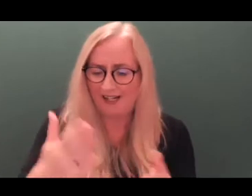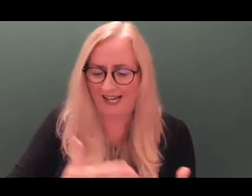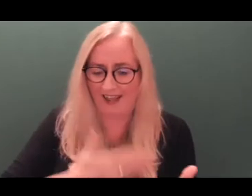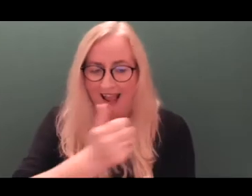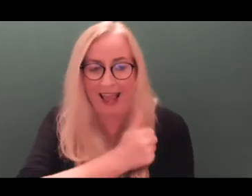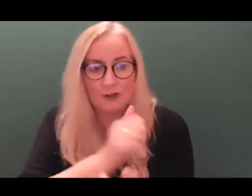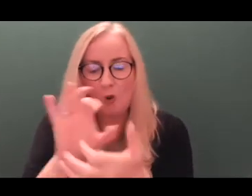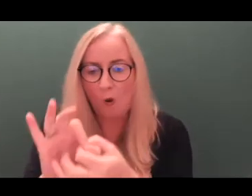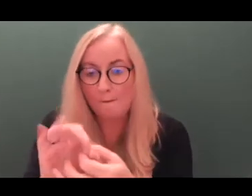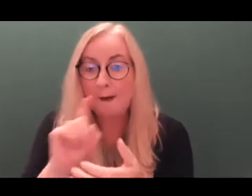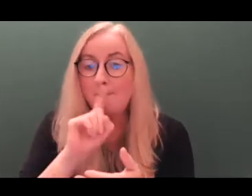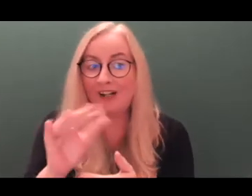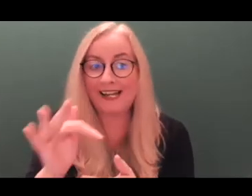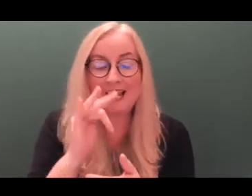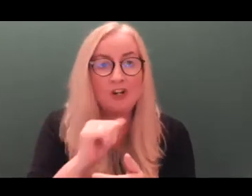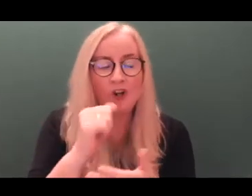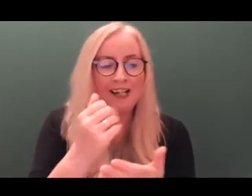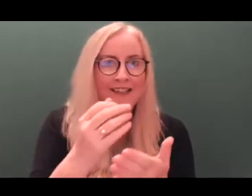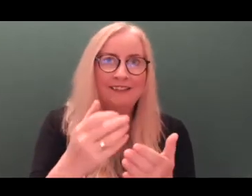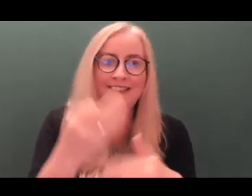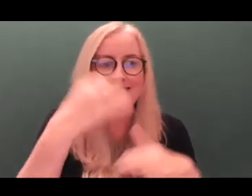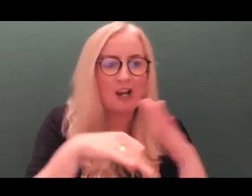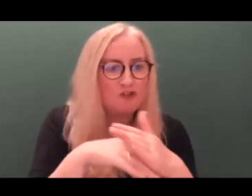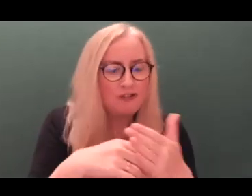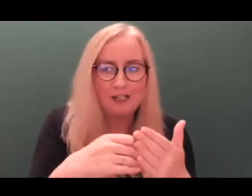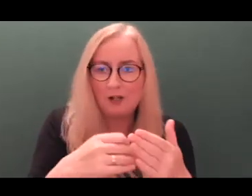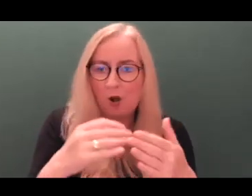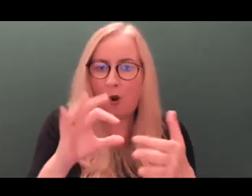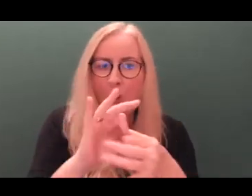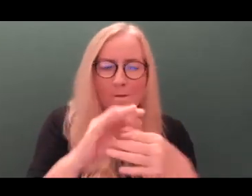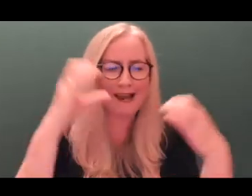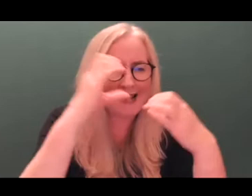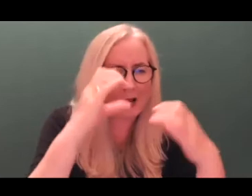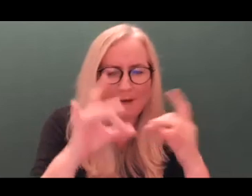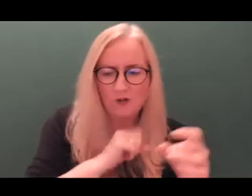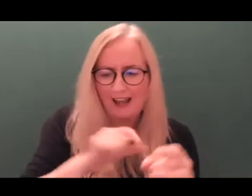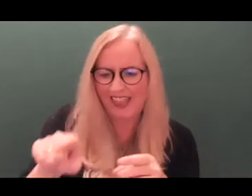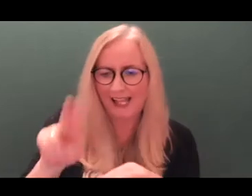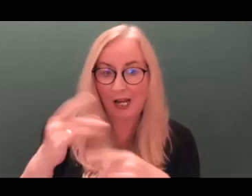a statutory home care scheme or other supports to enable that is going to be incredibly challenging,